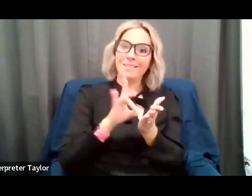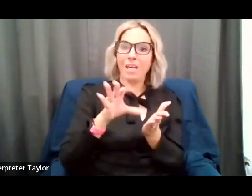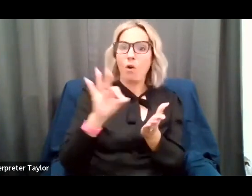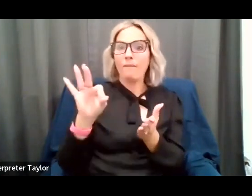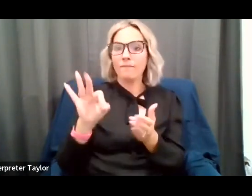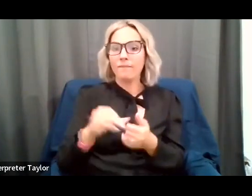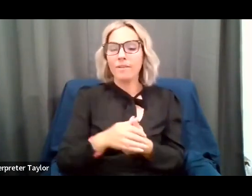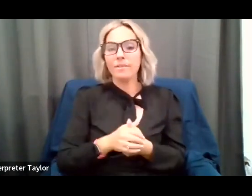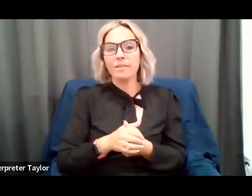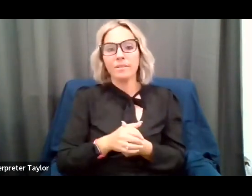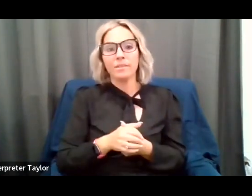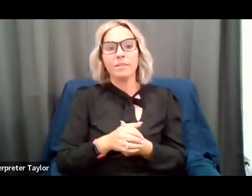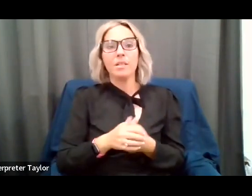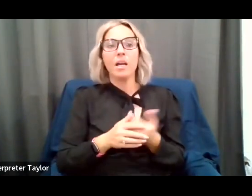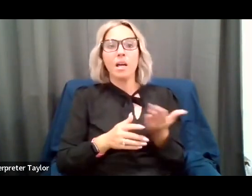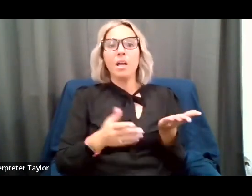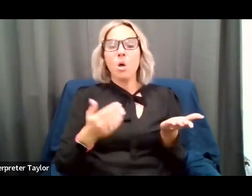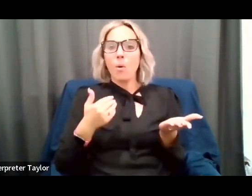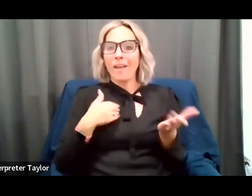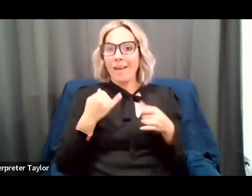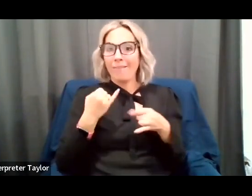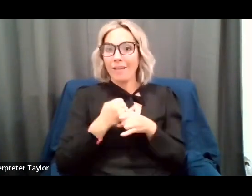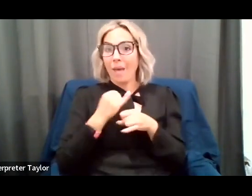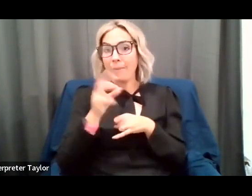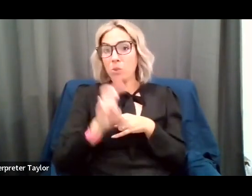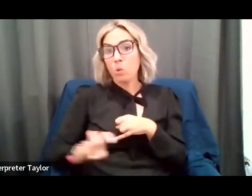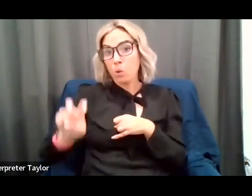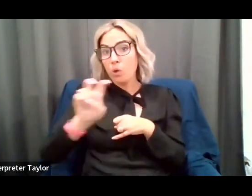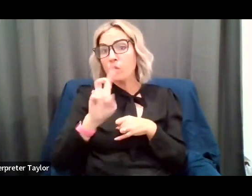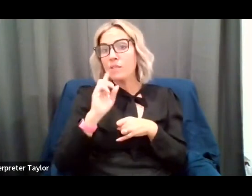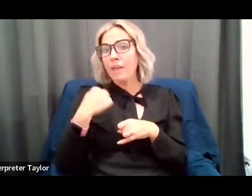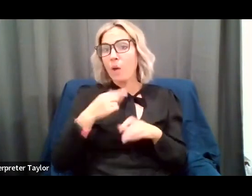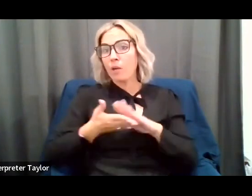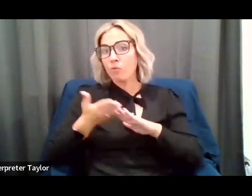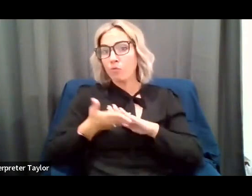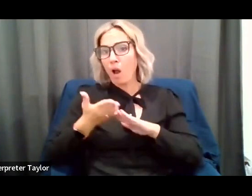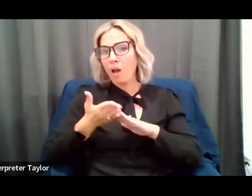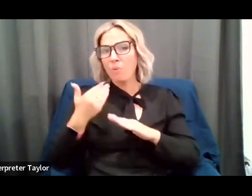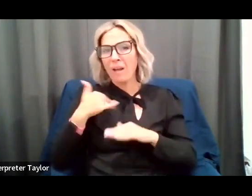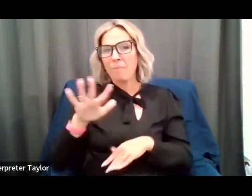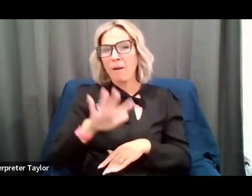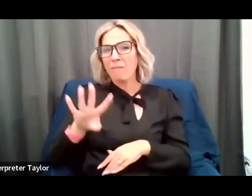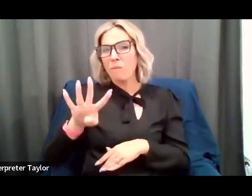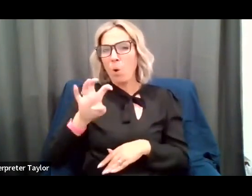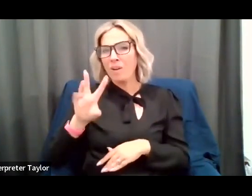Um, we have campus tours that we're running. We had about 464 students